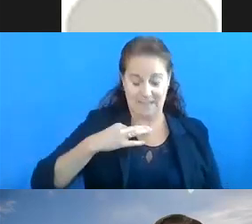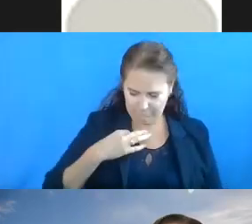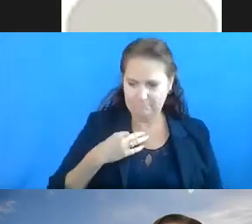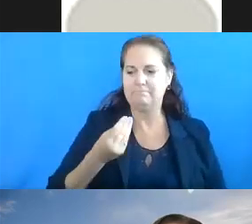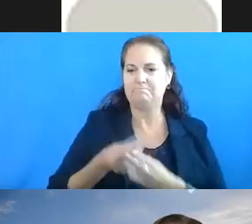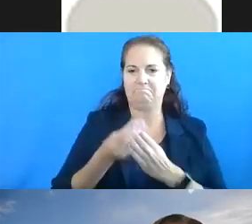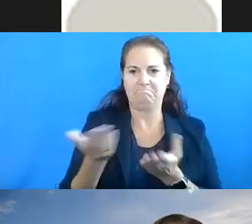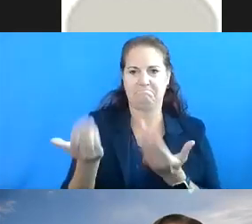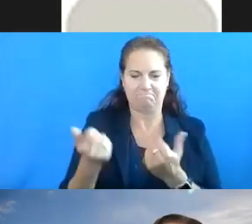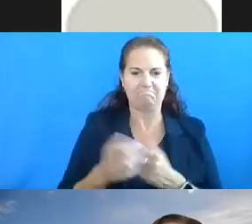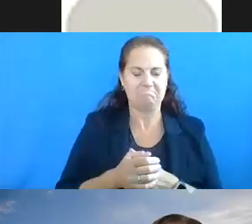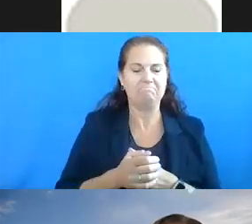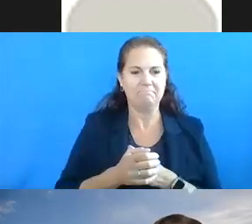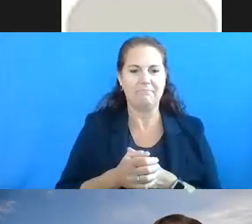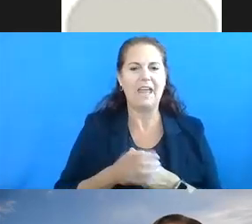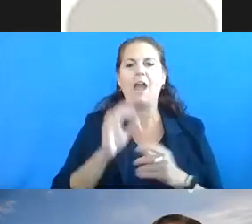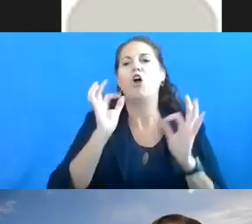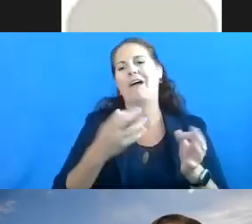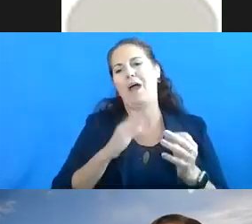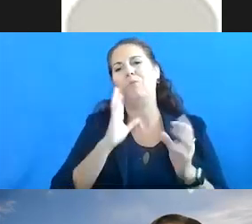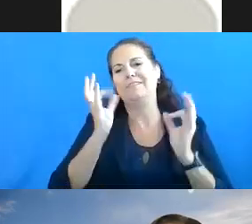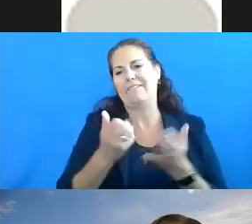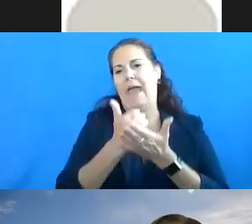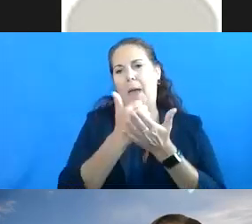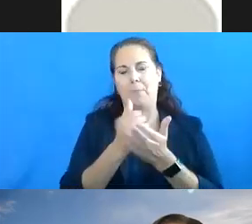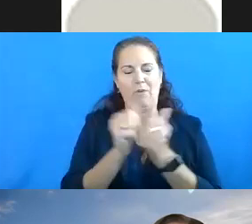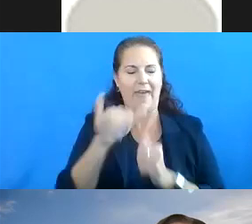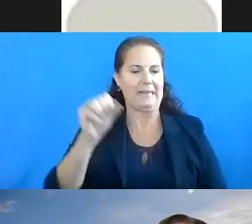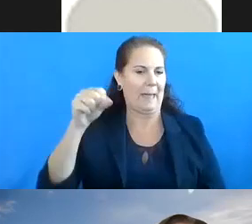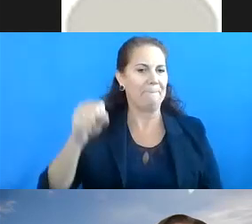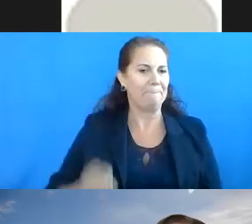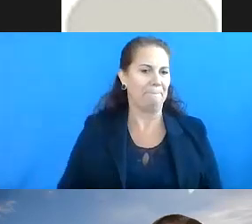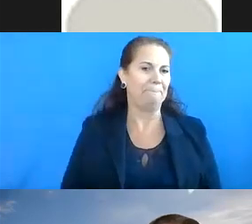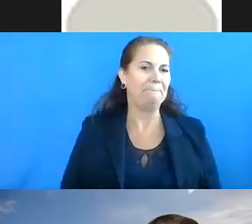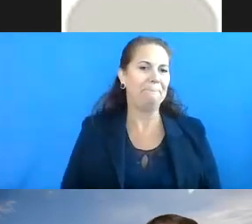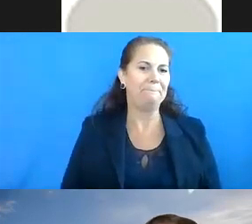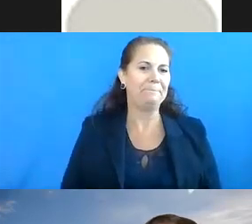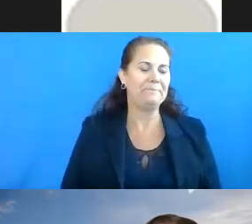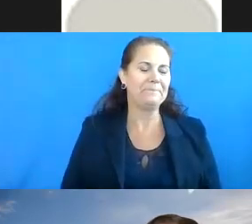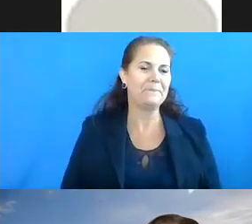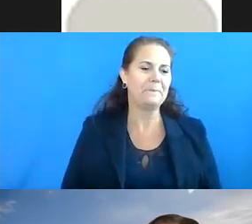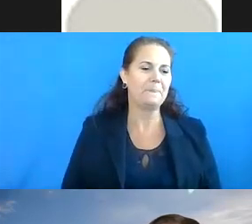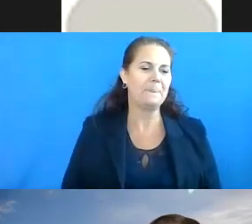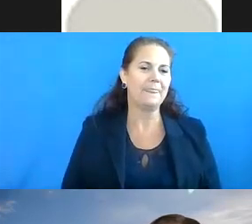Okay, great. We will definitely be able to help you out with that as well.